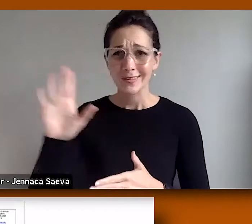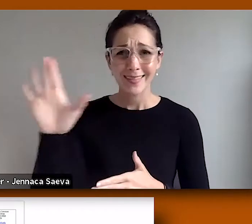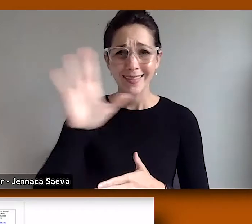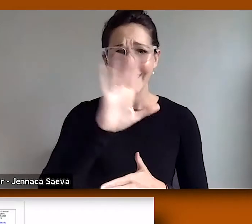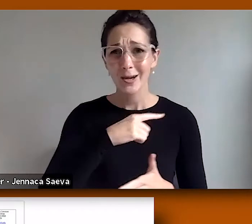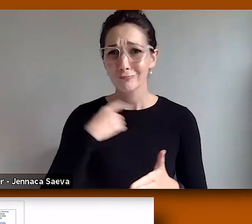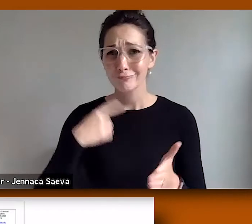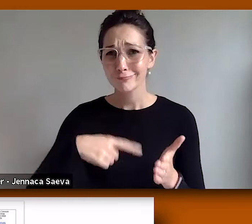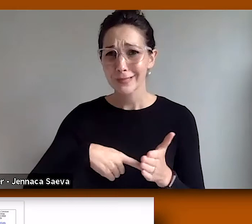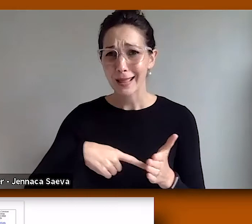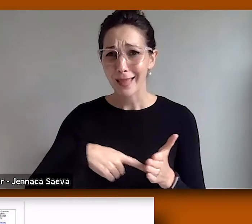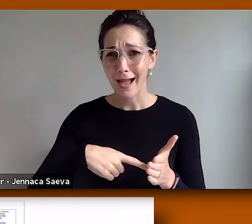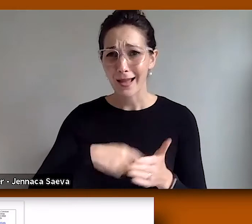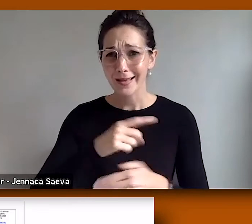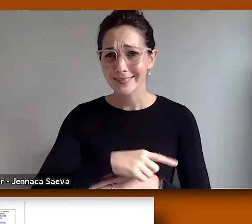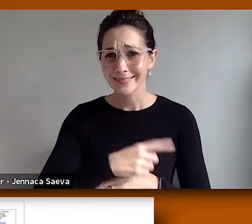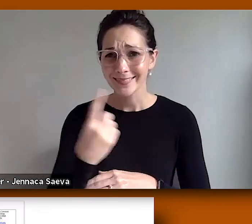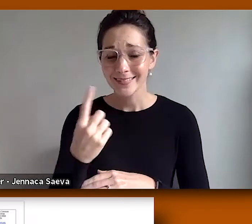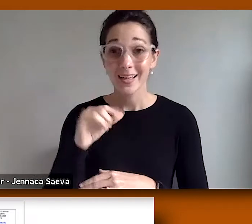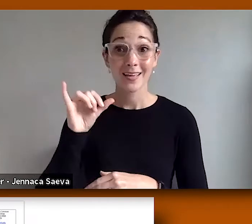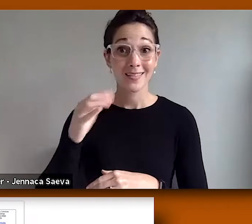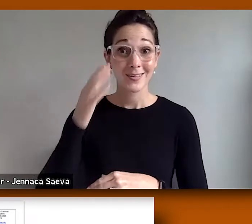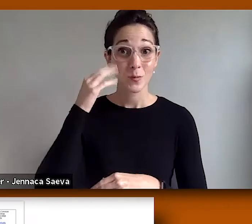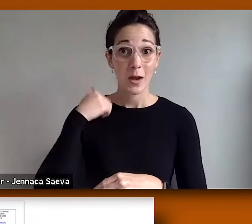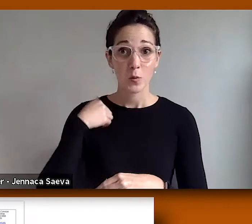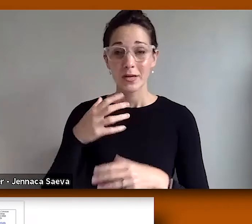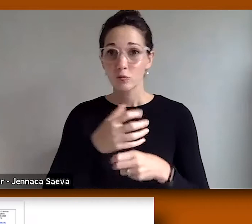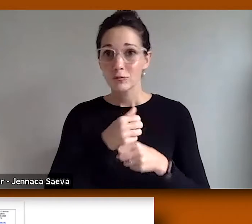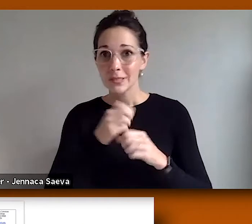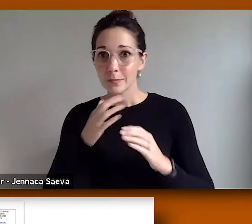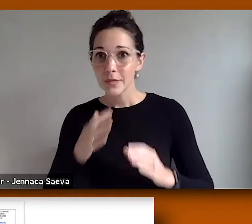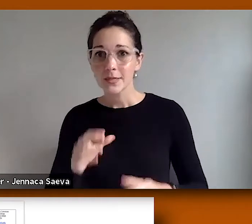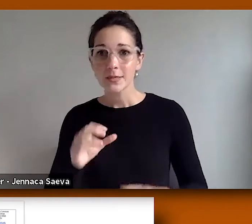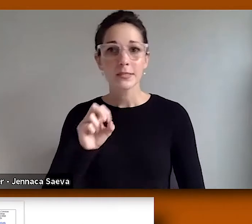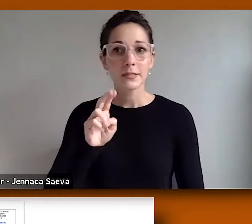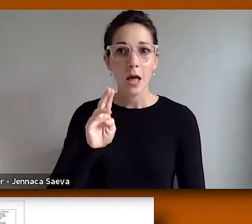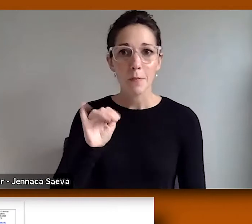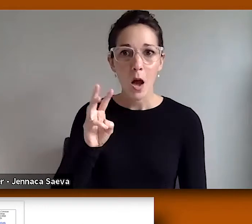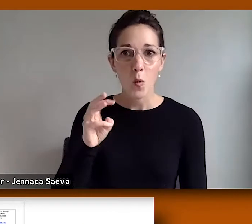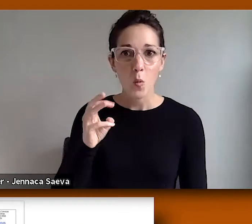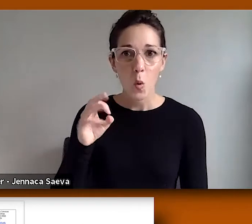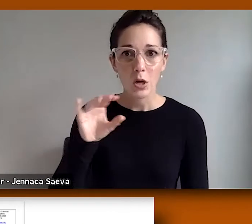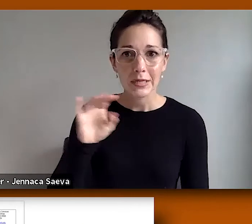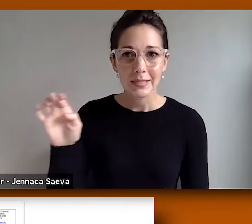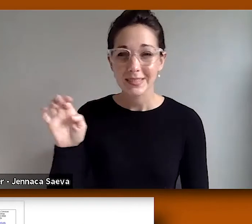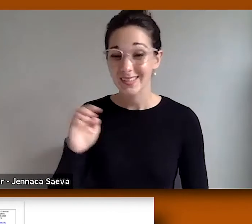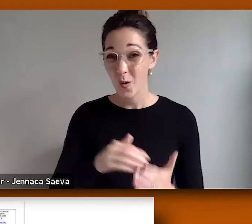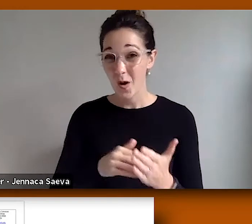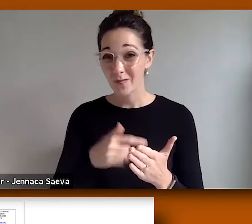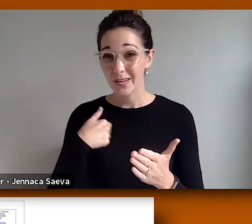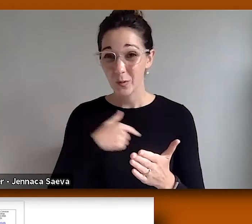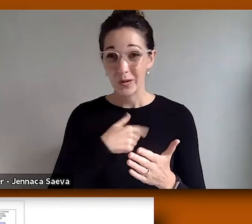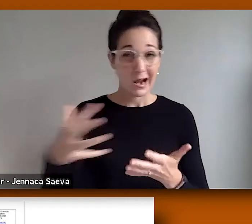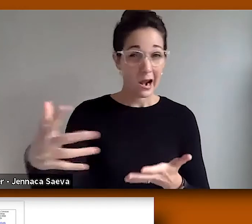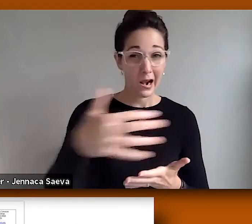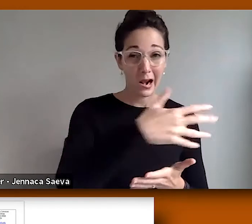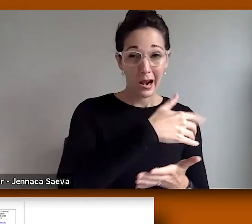This is whether we are the recipient or a subawardee. A lot of times, we have to put all those paperwork together,